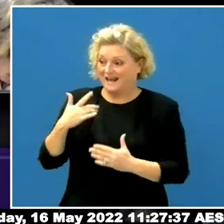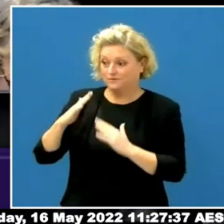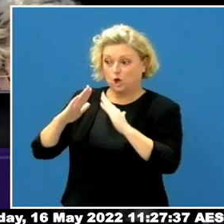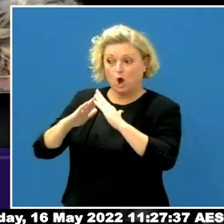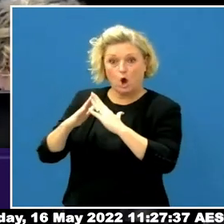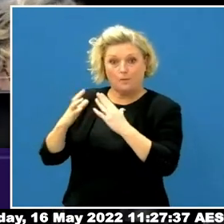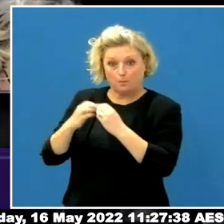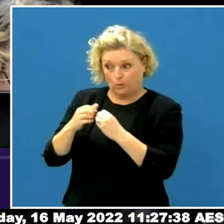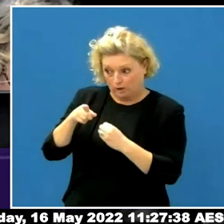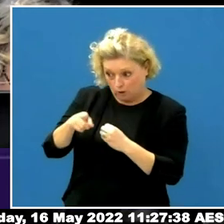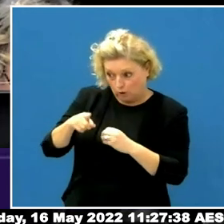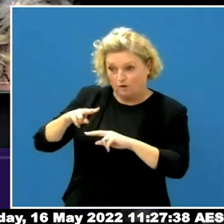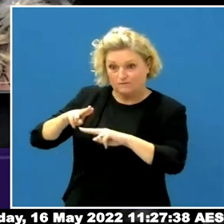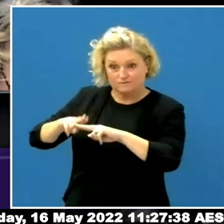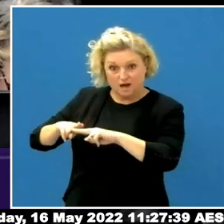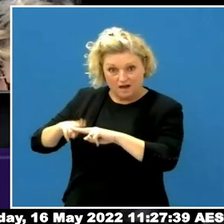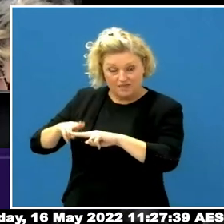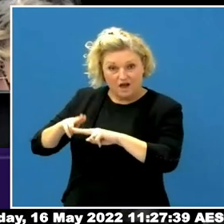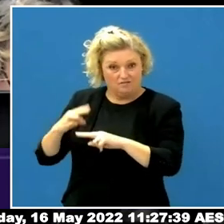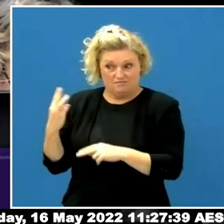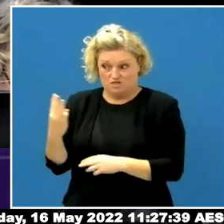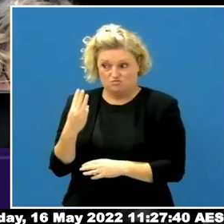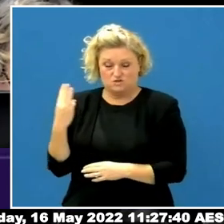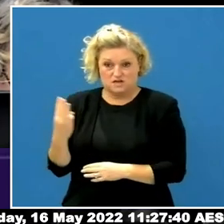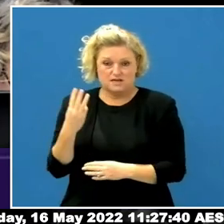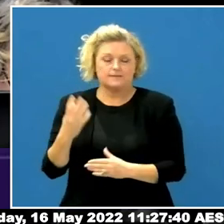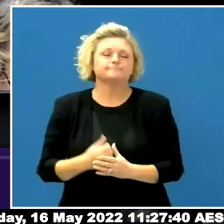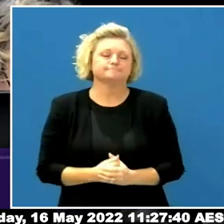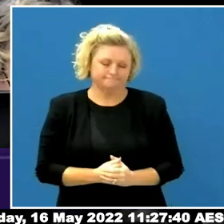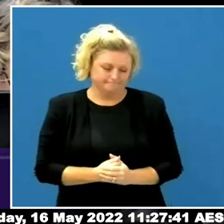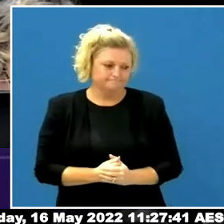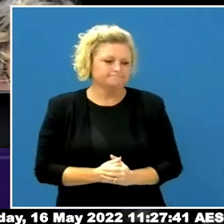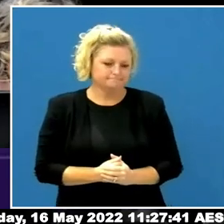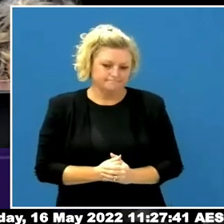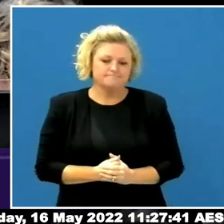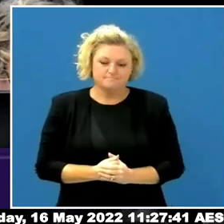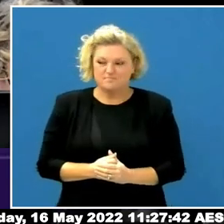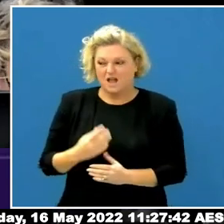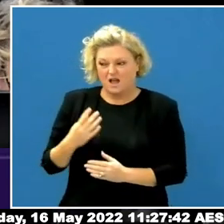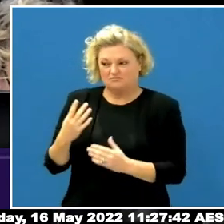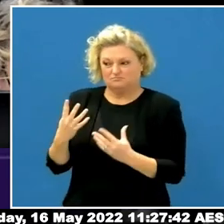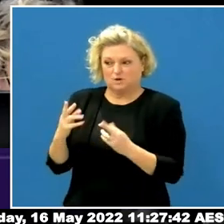Yes. MR FOGARTY: He's also very close with his sister, Nicola, a pseudonym?